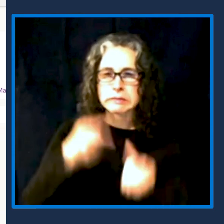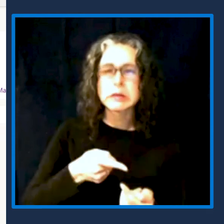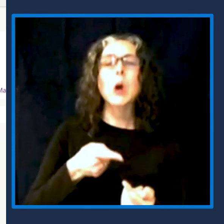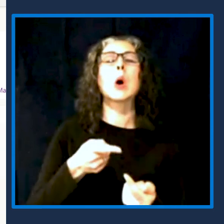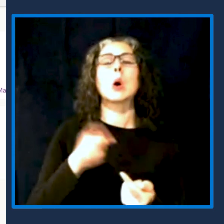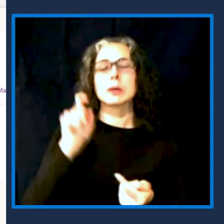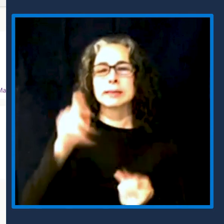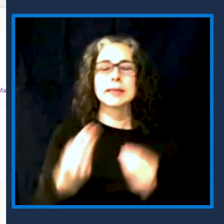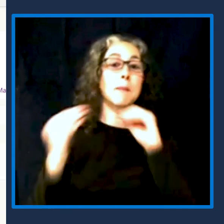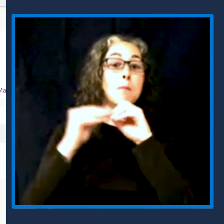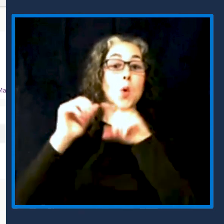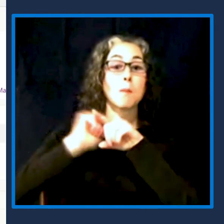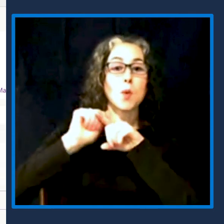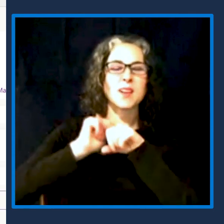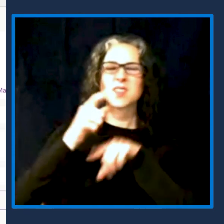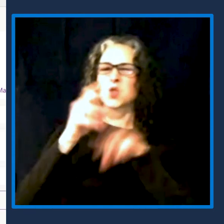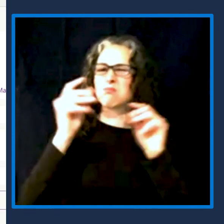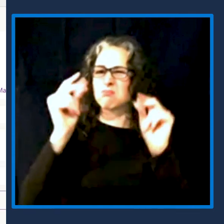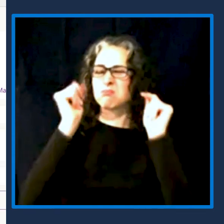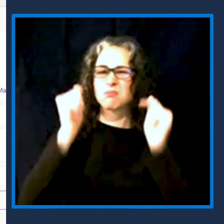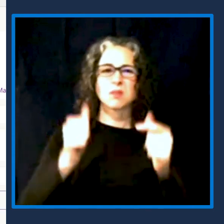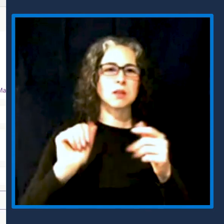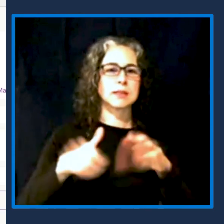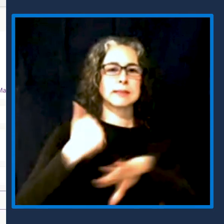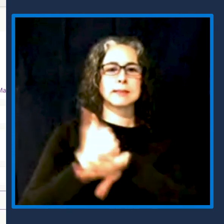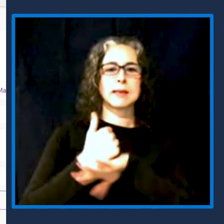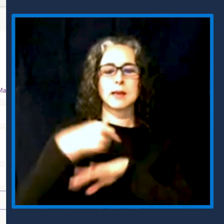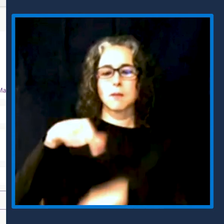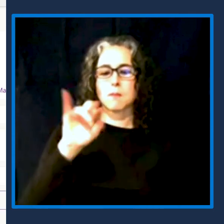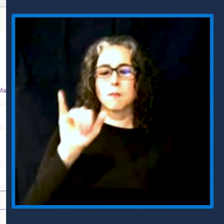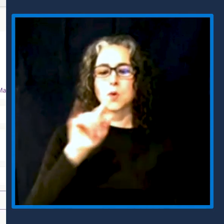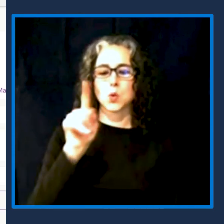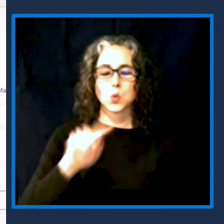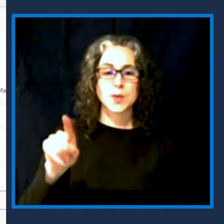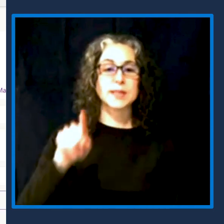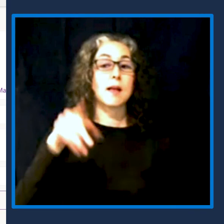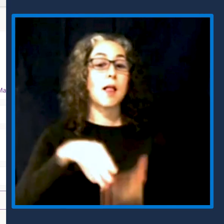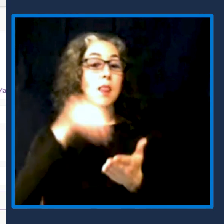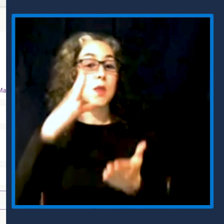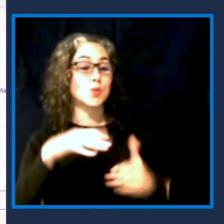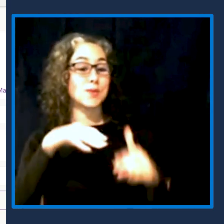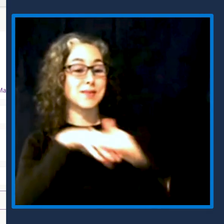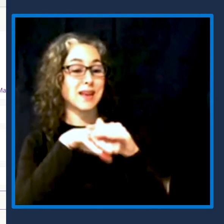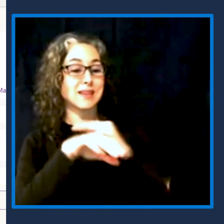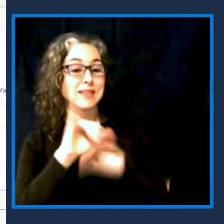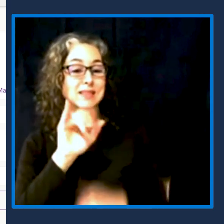very quickly create a quiz the students can access the immersive reader on how to solve